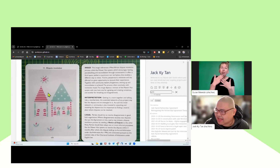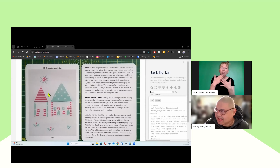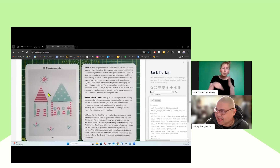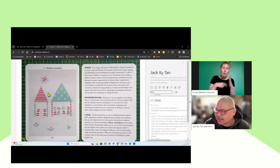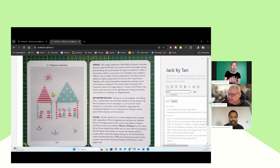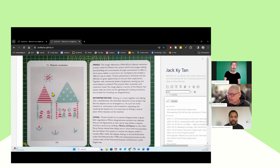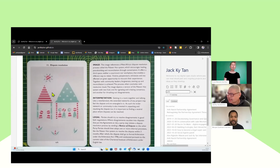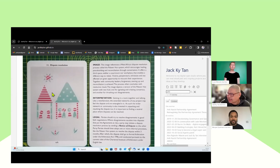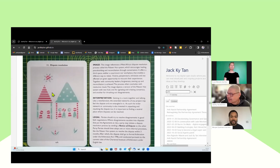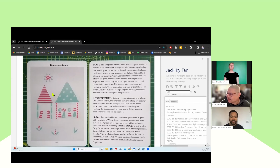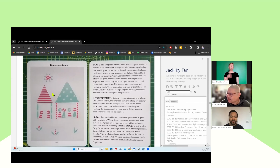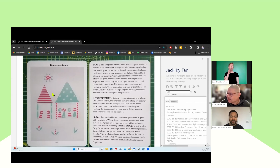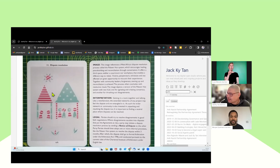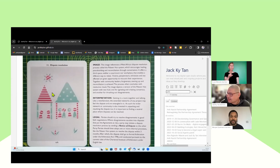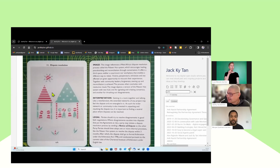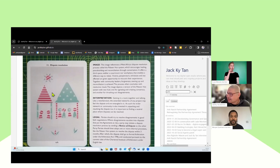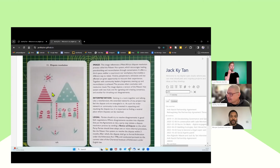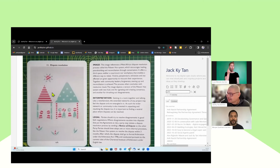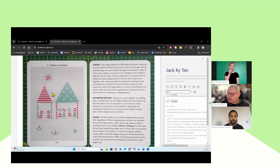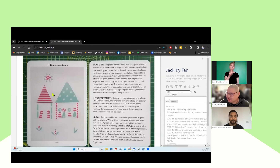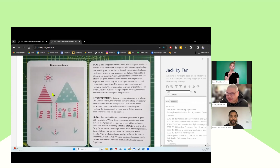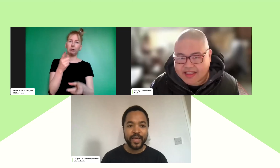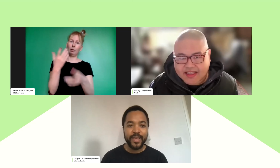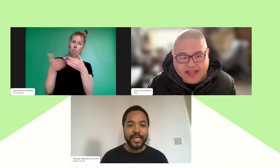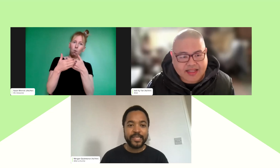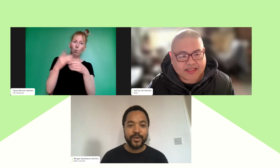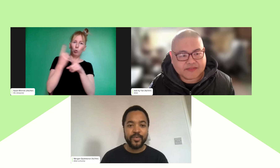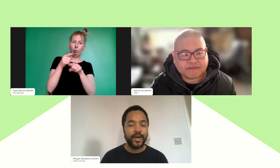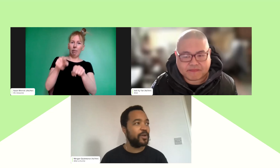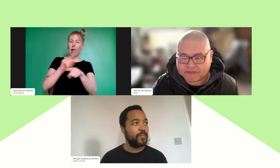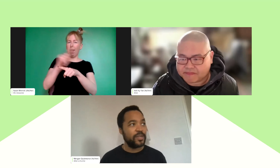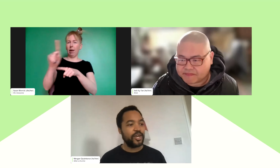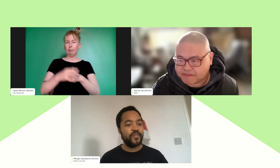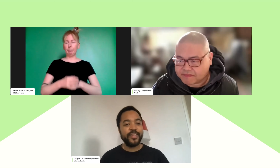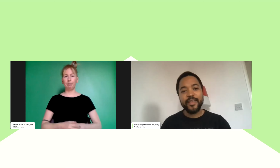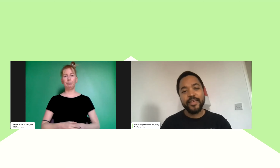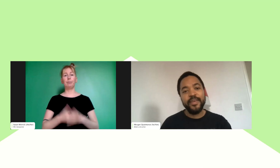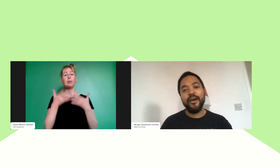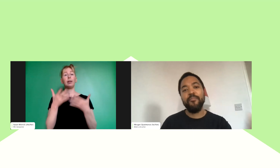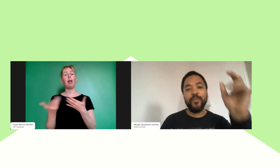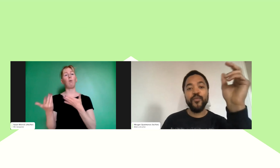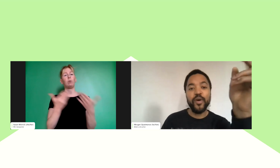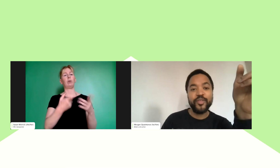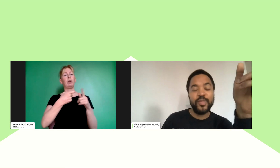will be able to hopefully come back some of that stuff in a second but so I'm going to pass it over to Khanyisile now but before I do that,